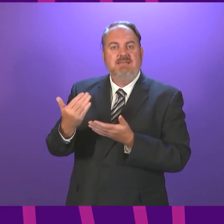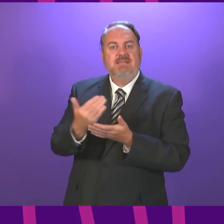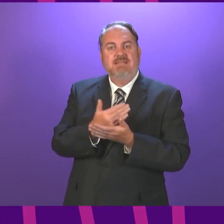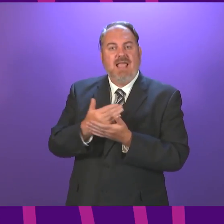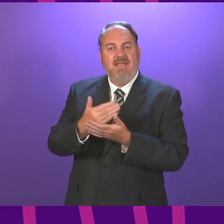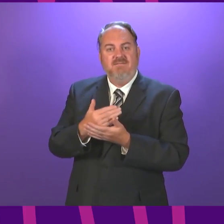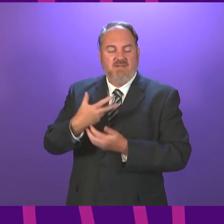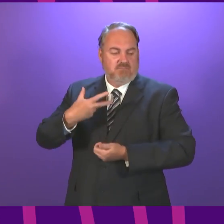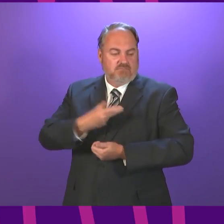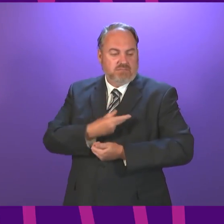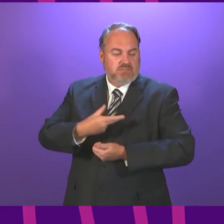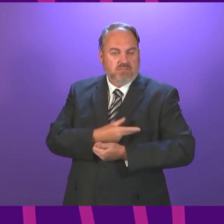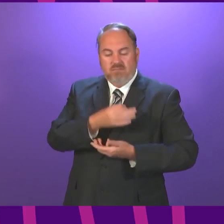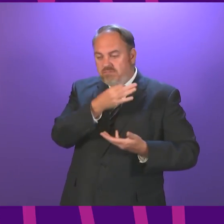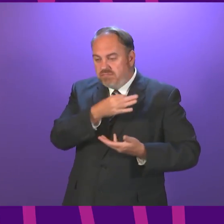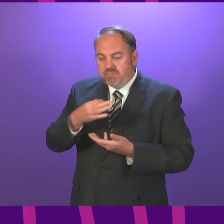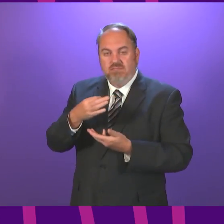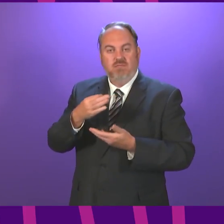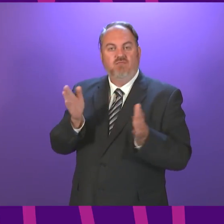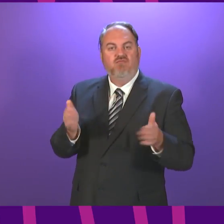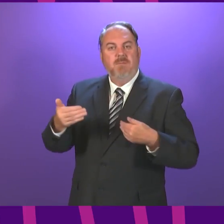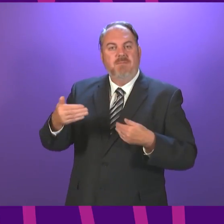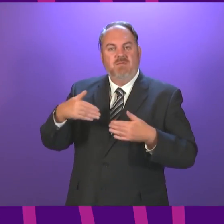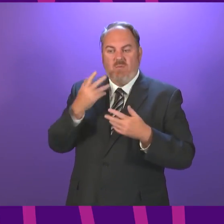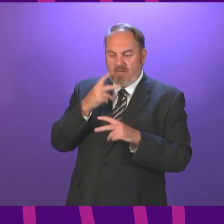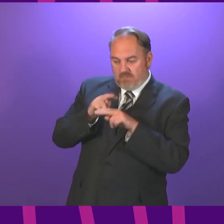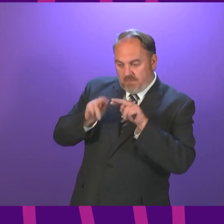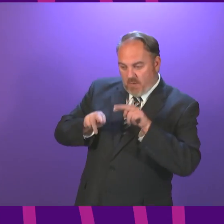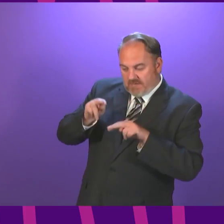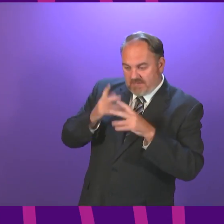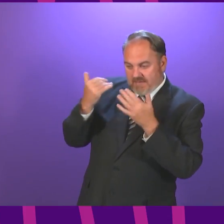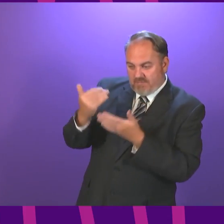Will the cabinet secretary provide an update on what progress has been made on establishing